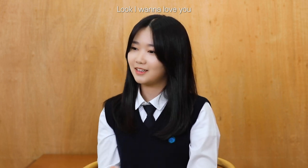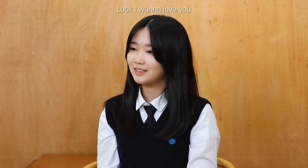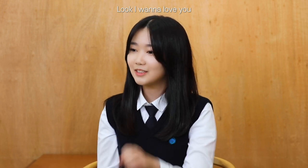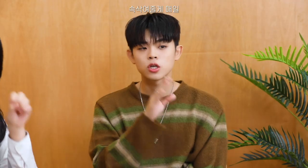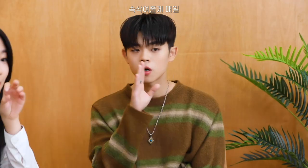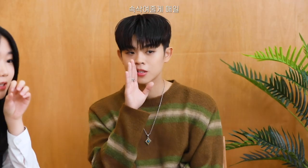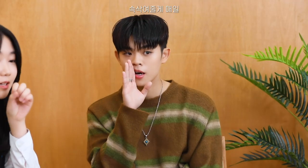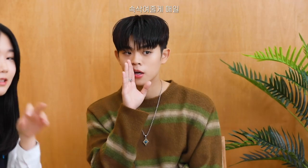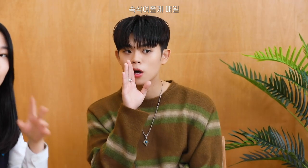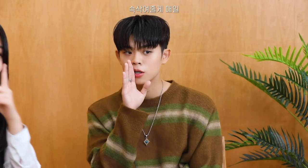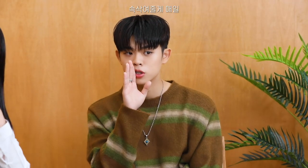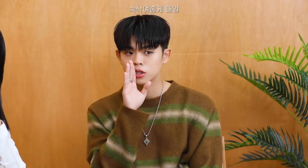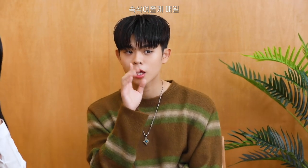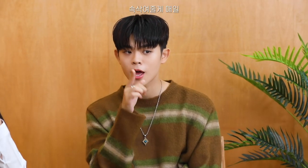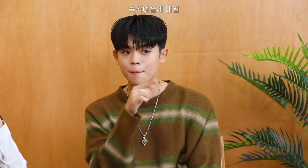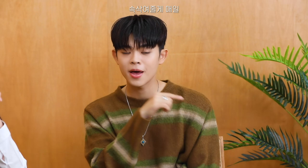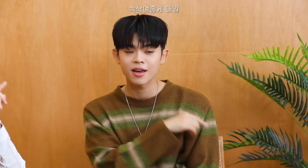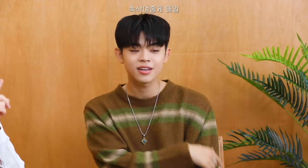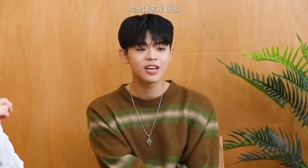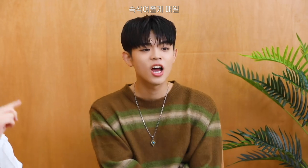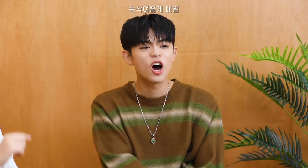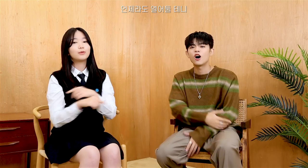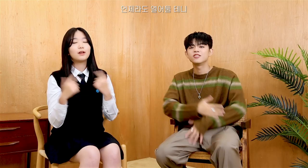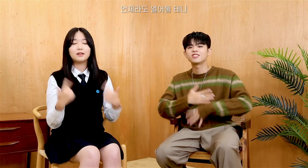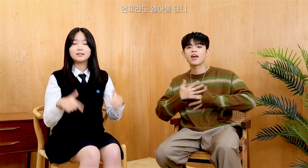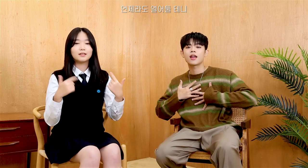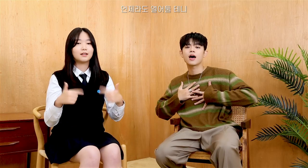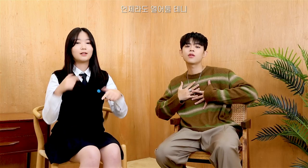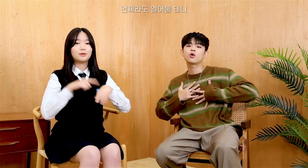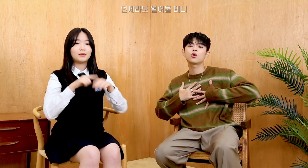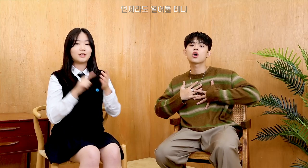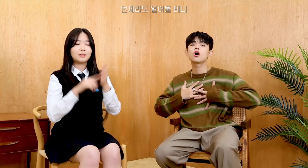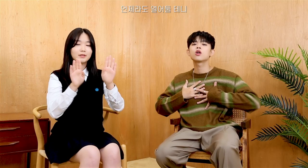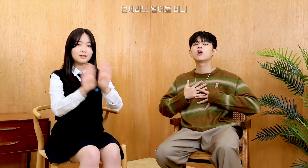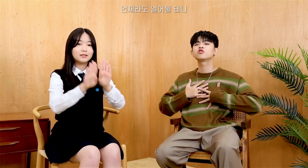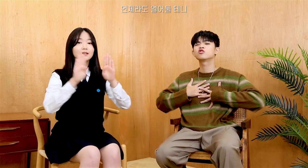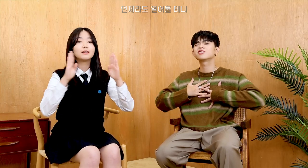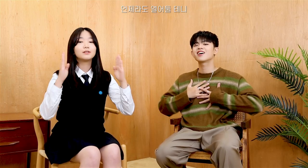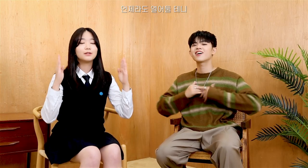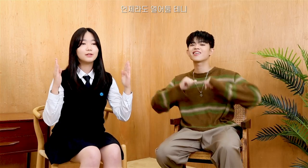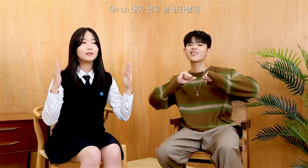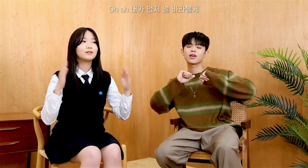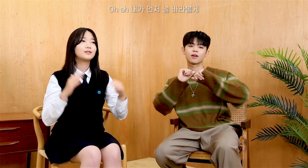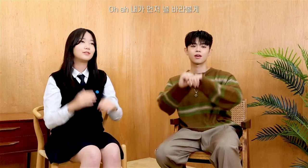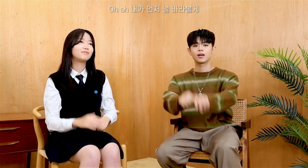I'll whisper to you every day I'll keep it open anytime